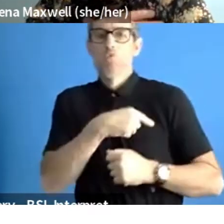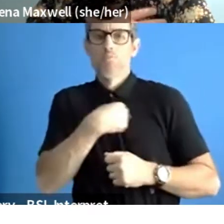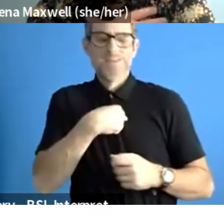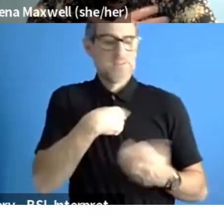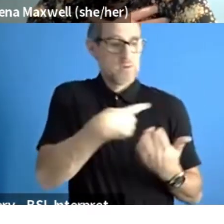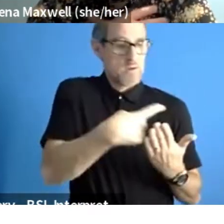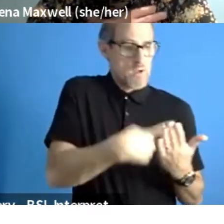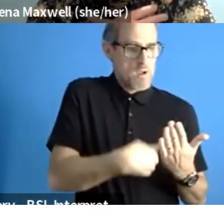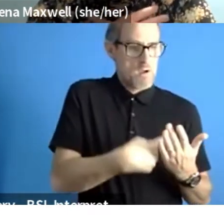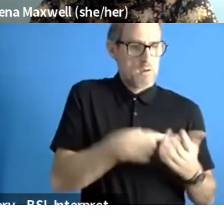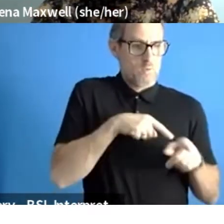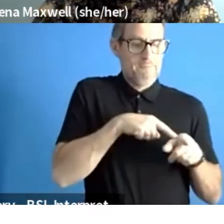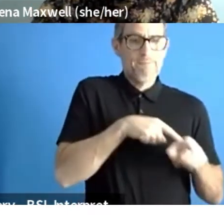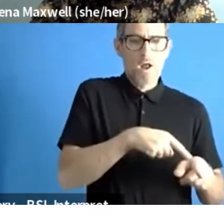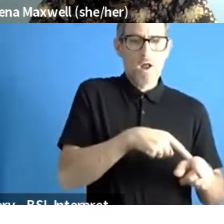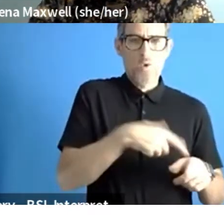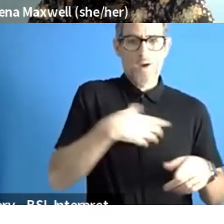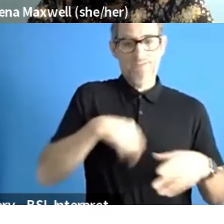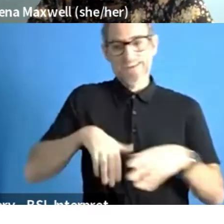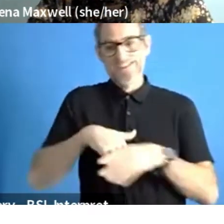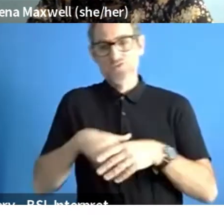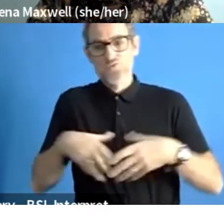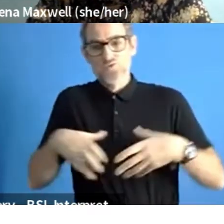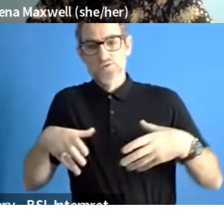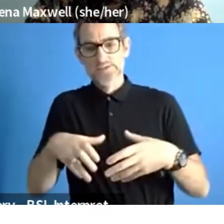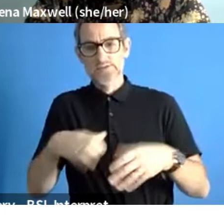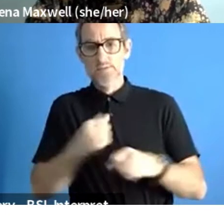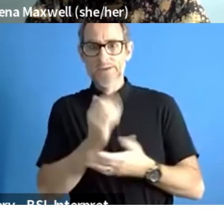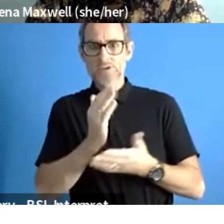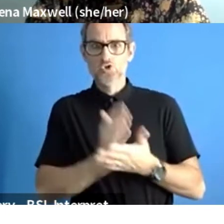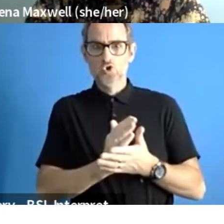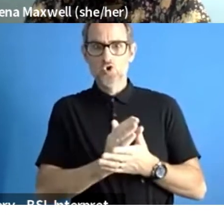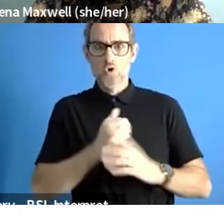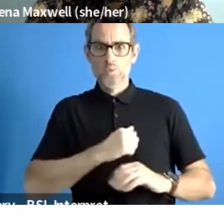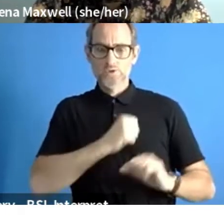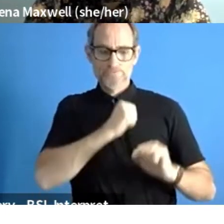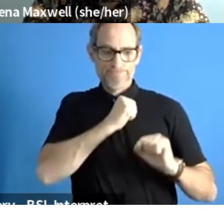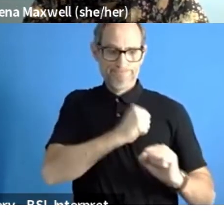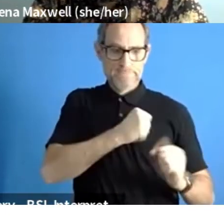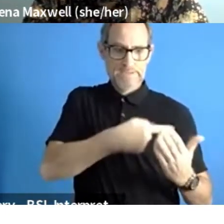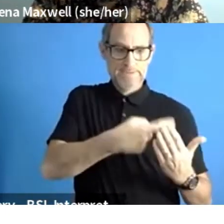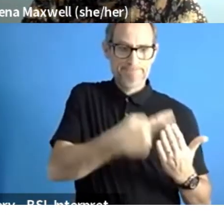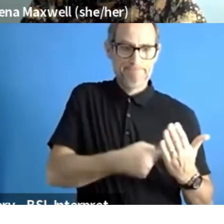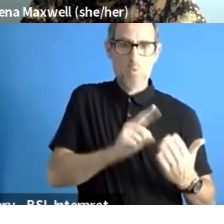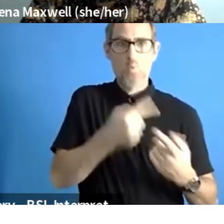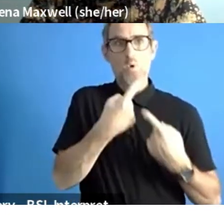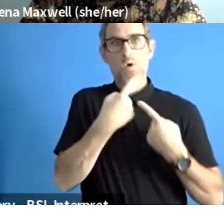we're going to make sure we hold ourselves accountable too that. To that.